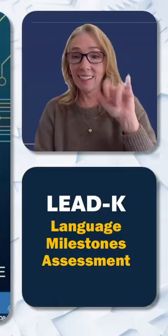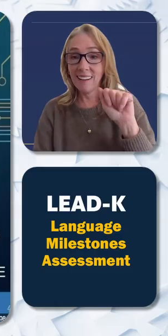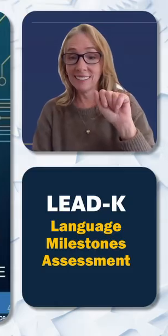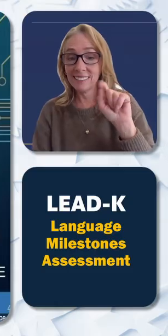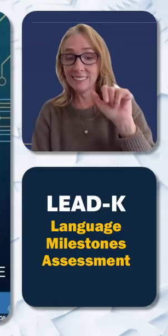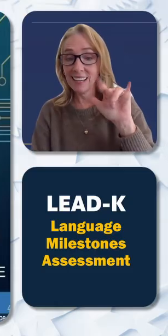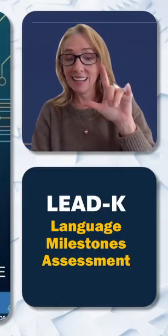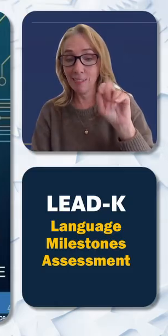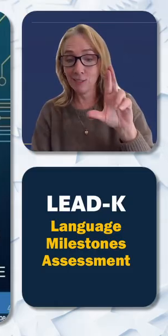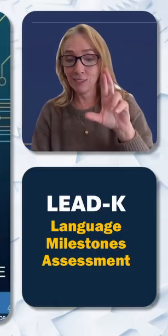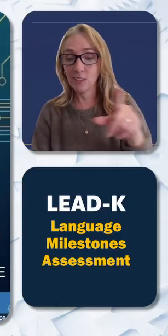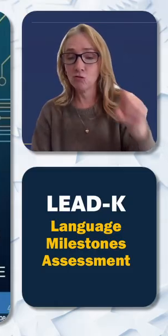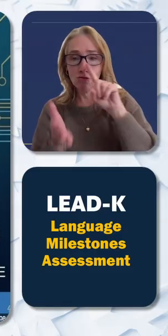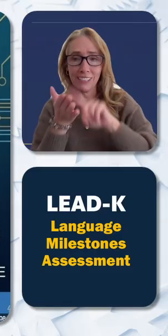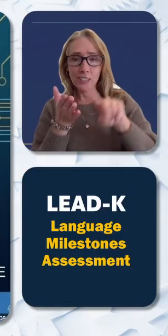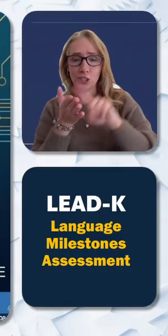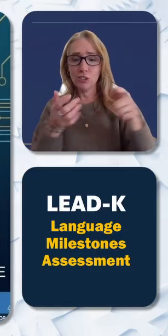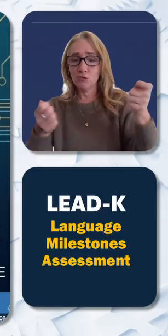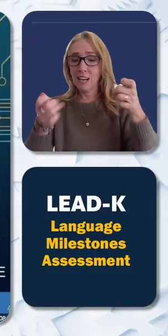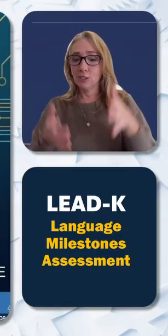We also have Dr. Cornelia Taylor.